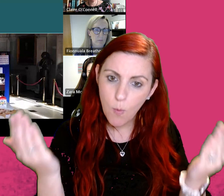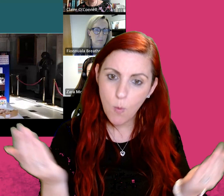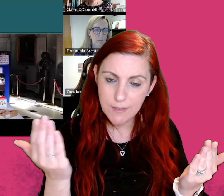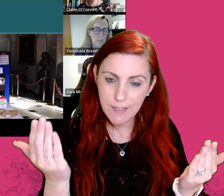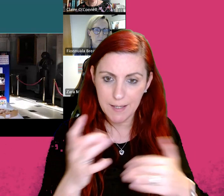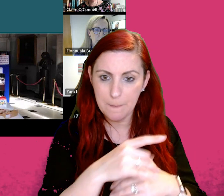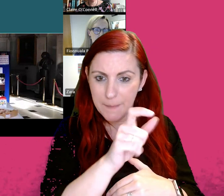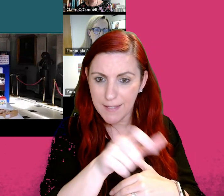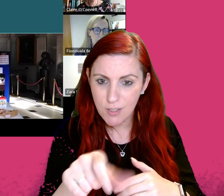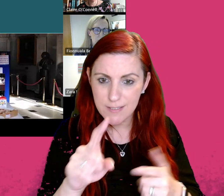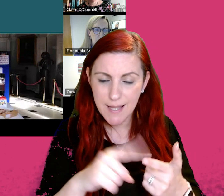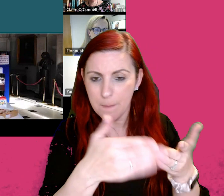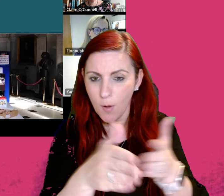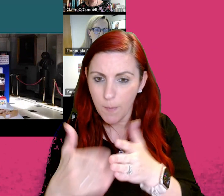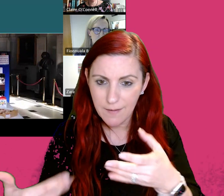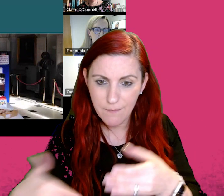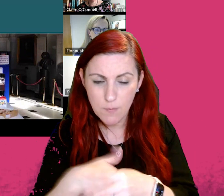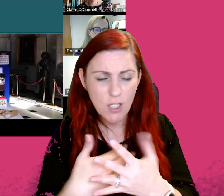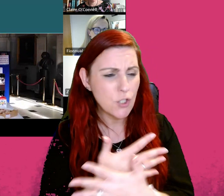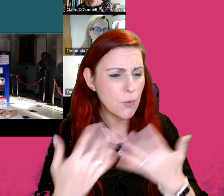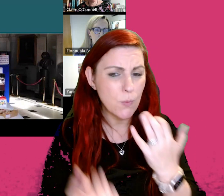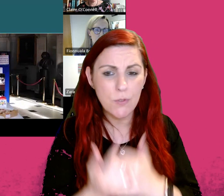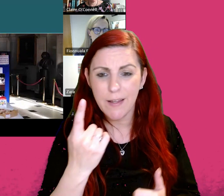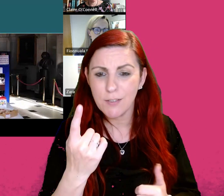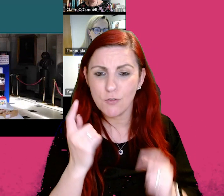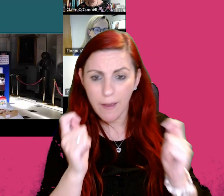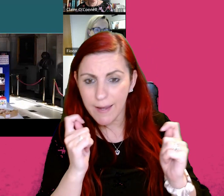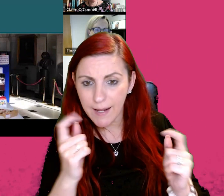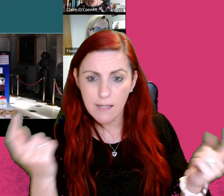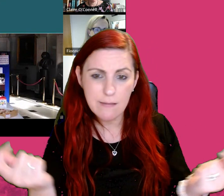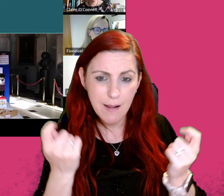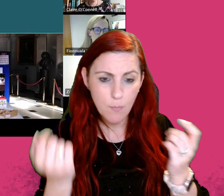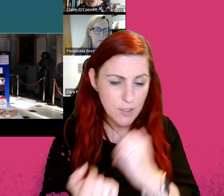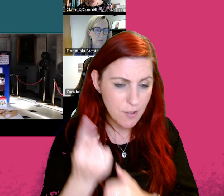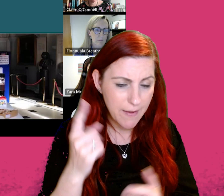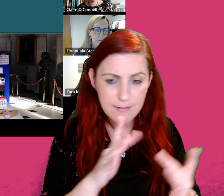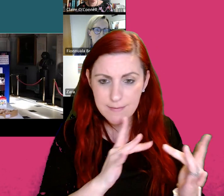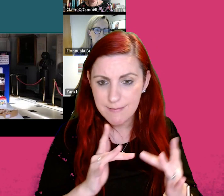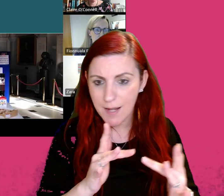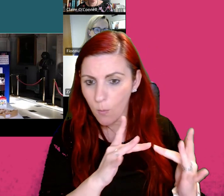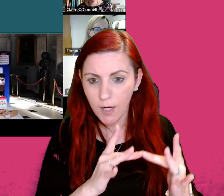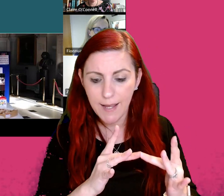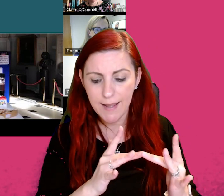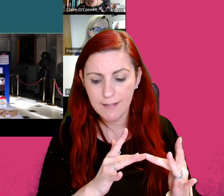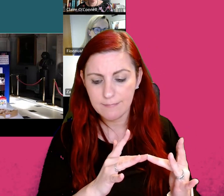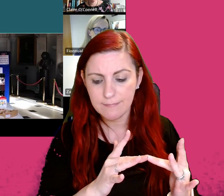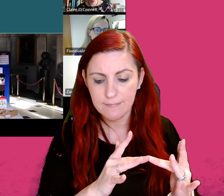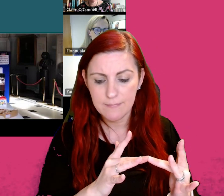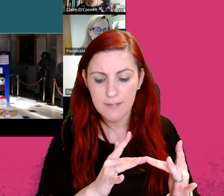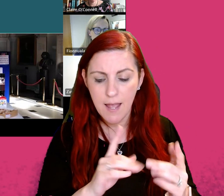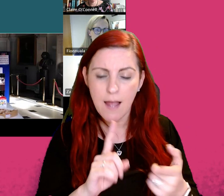huge range of events training celebration events um networking events and they're generally run by